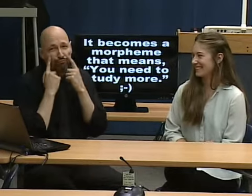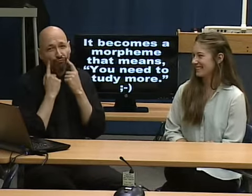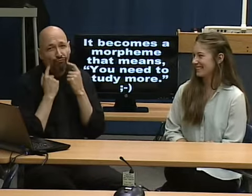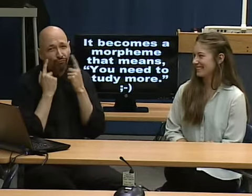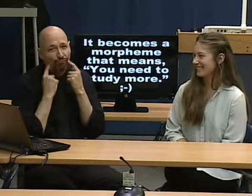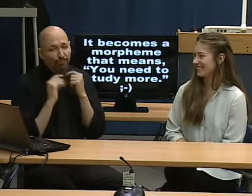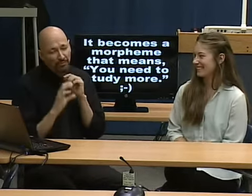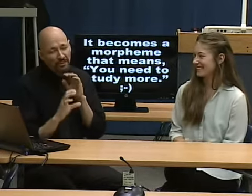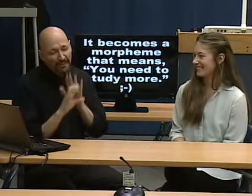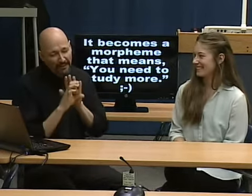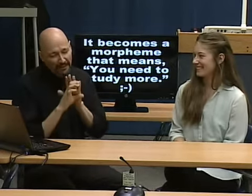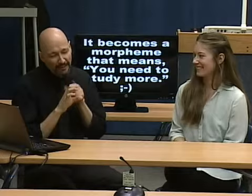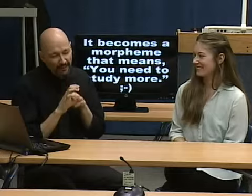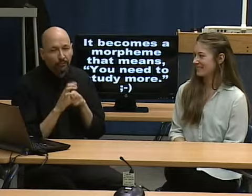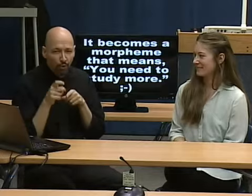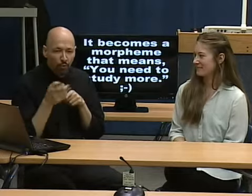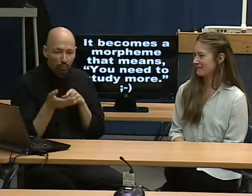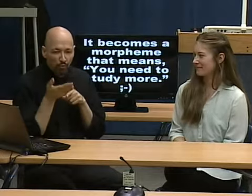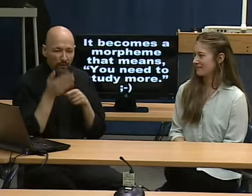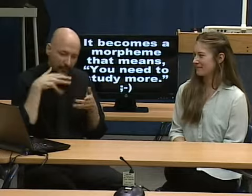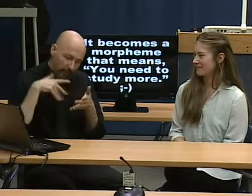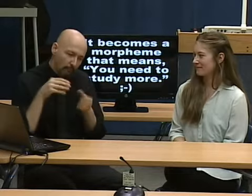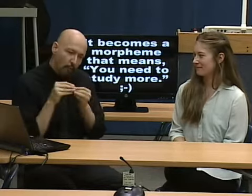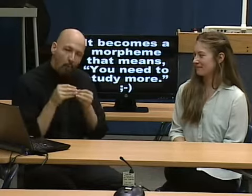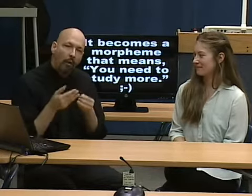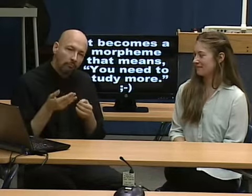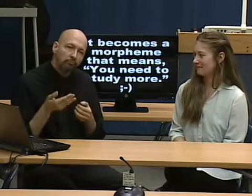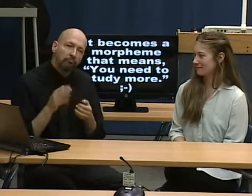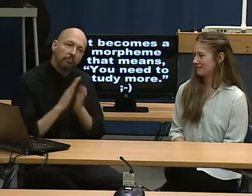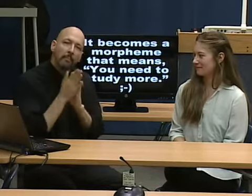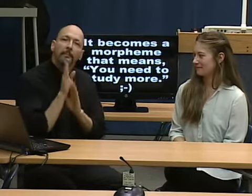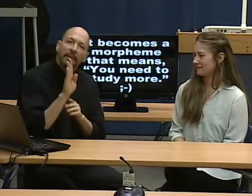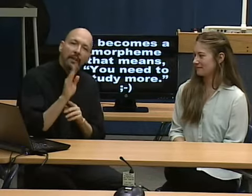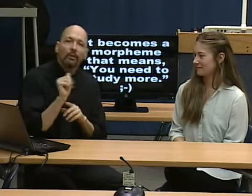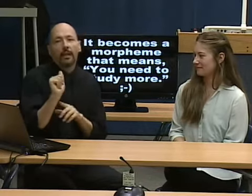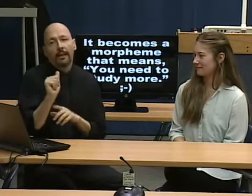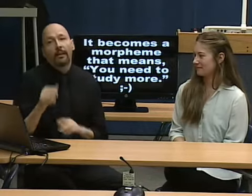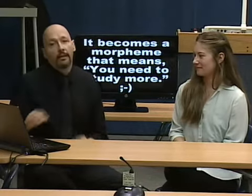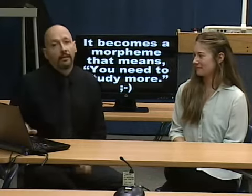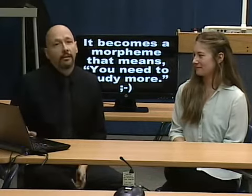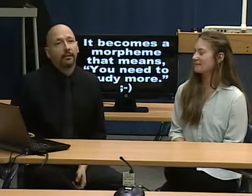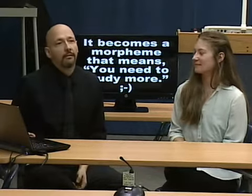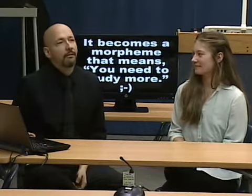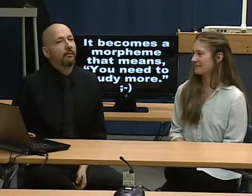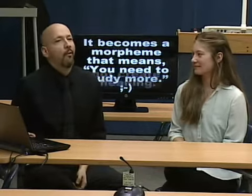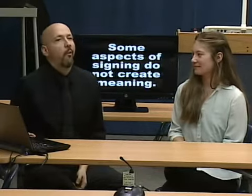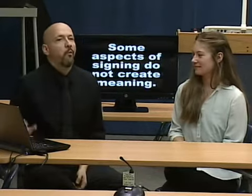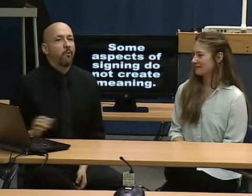Sad tears. A C grade means you should study more. Bring it up to a B or A.